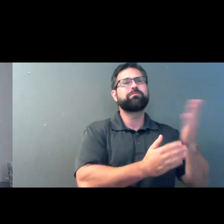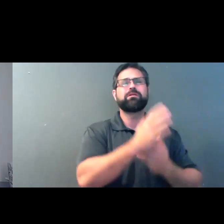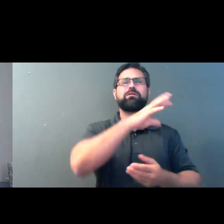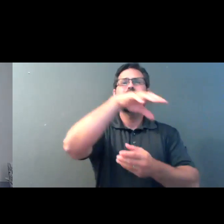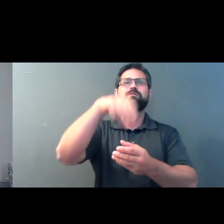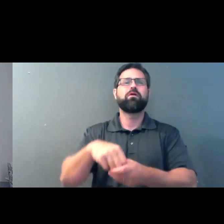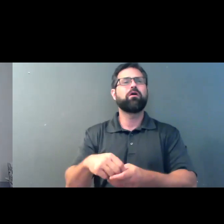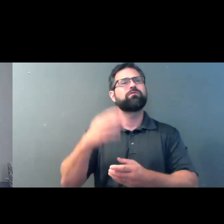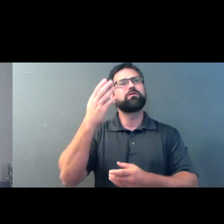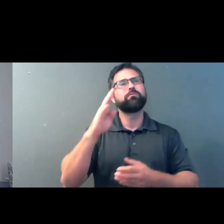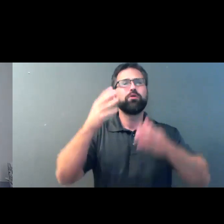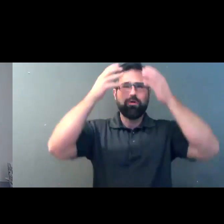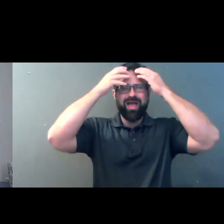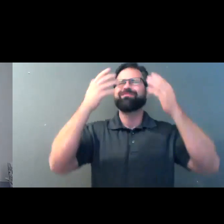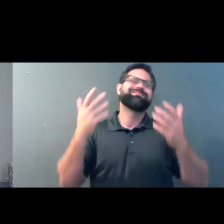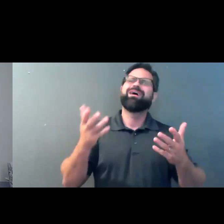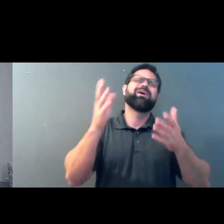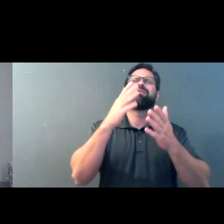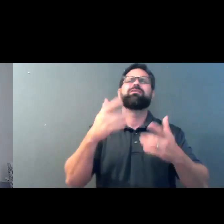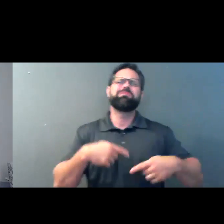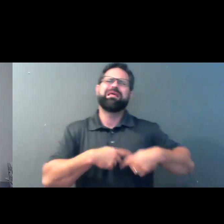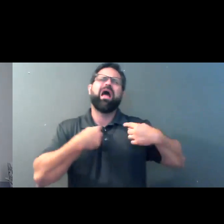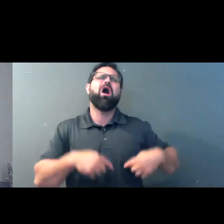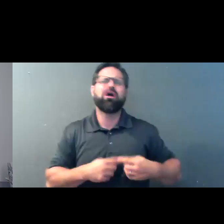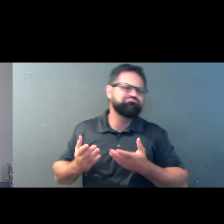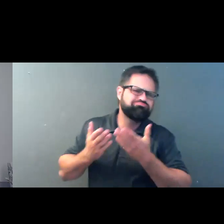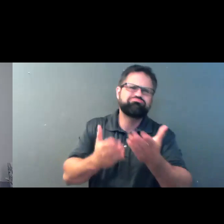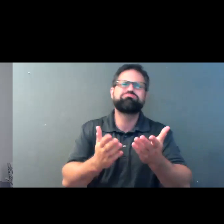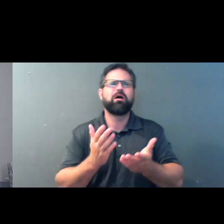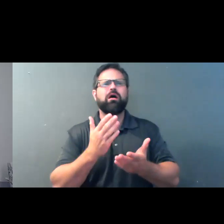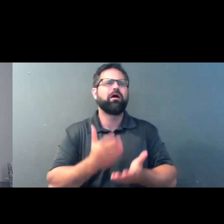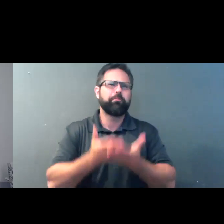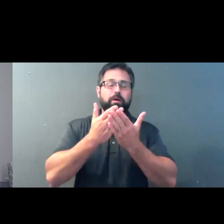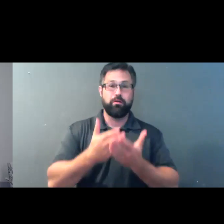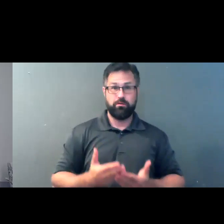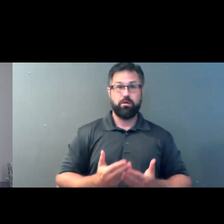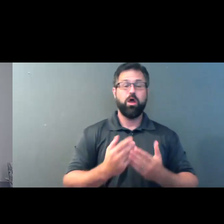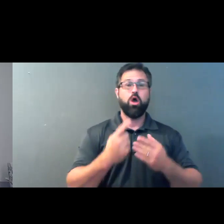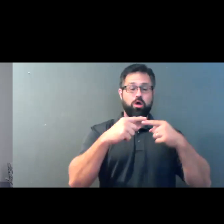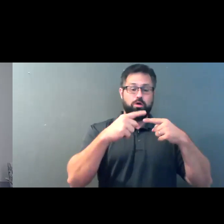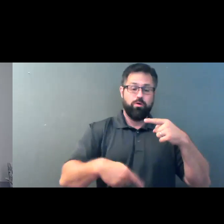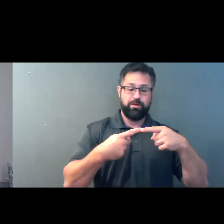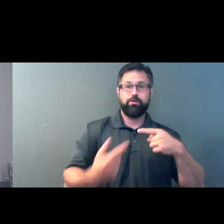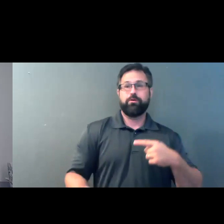which was launched last year november in new york now so it's a bit older than one year